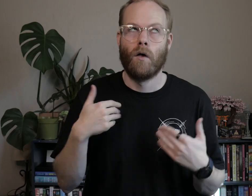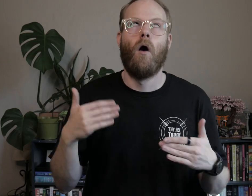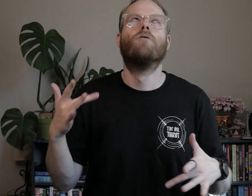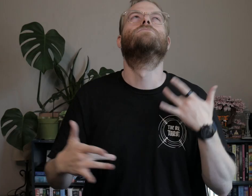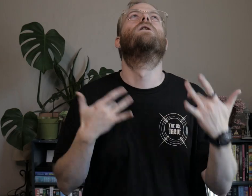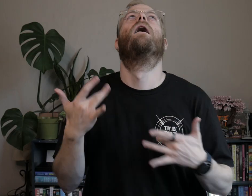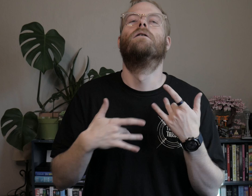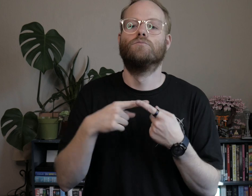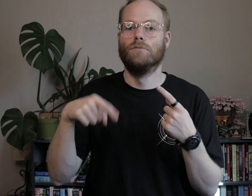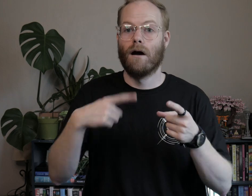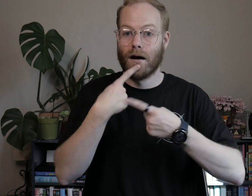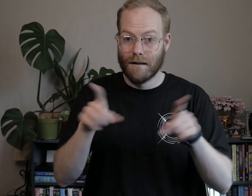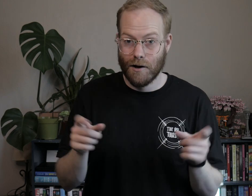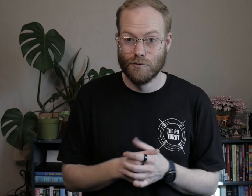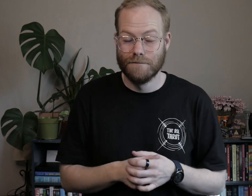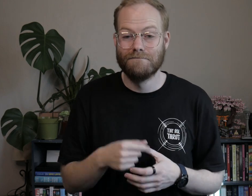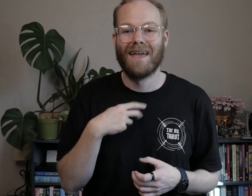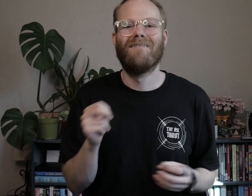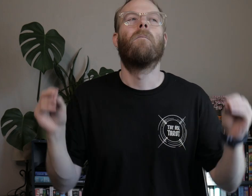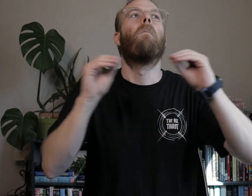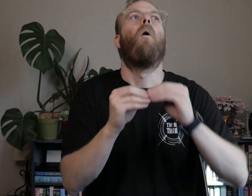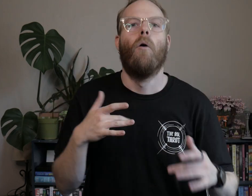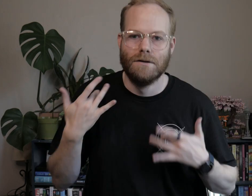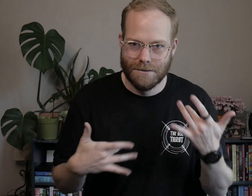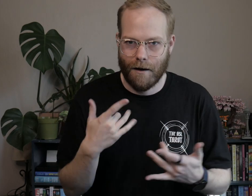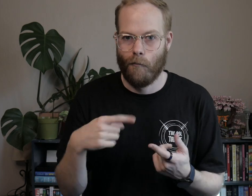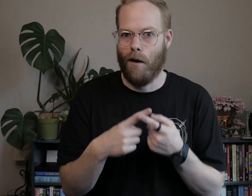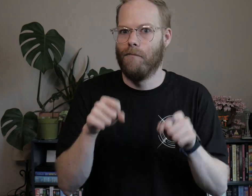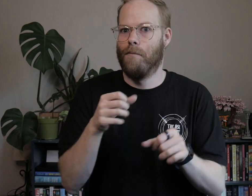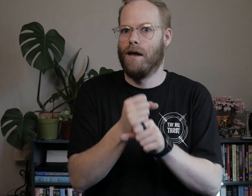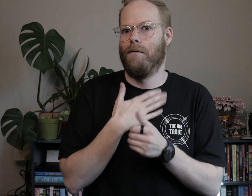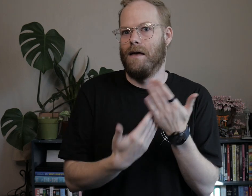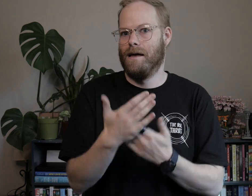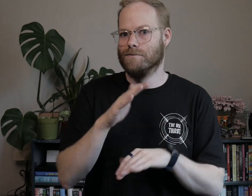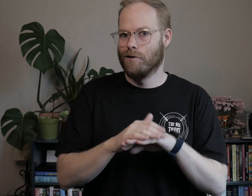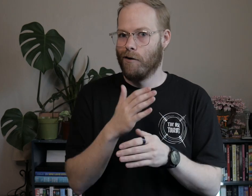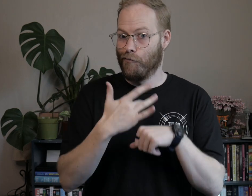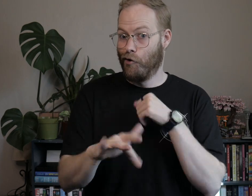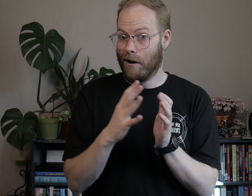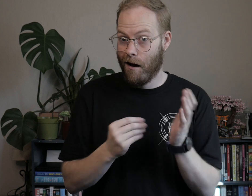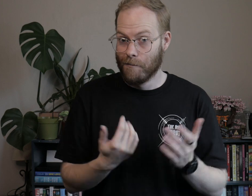I was SO excited when this was announced. I was even more excited when I was able to get my hands on an early copy!